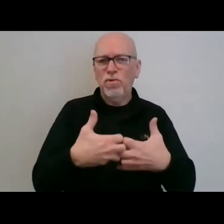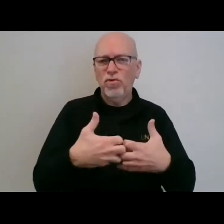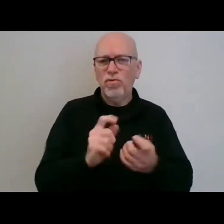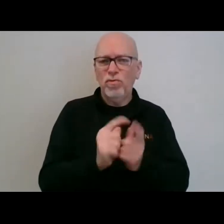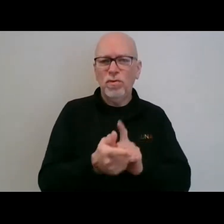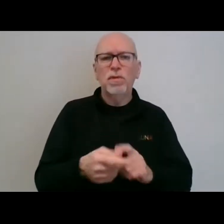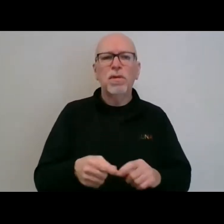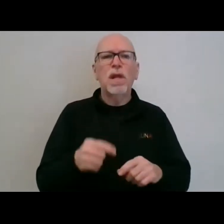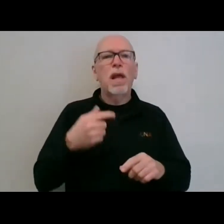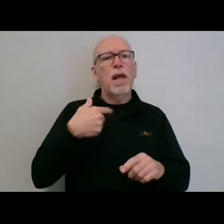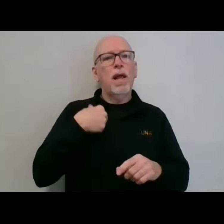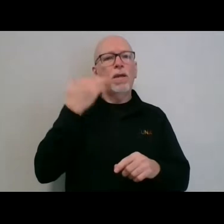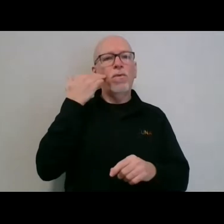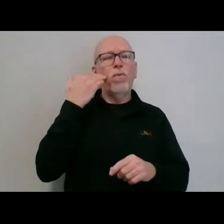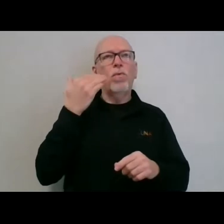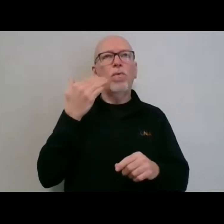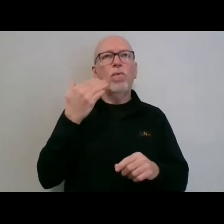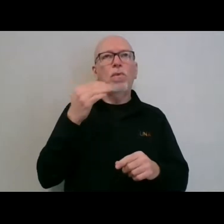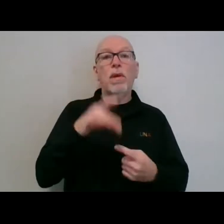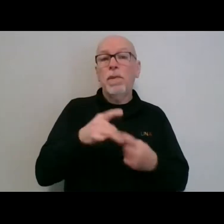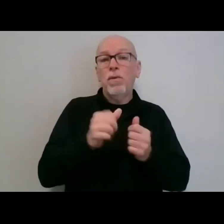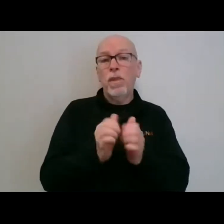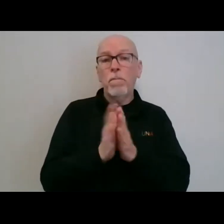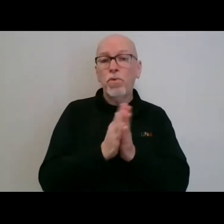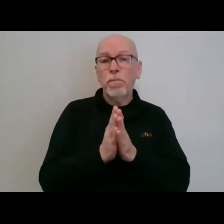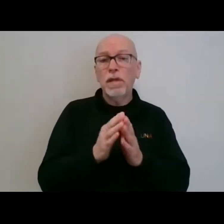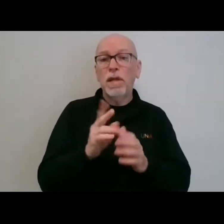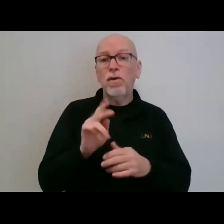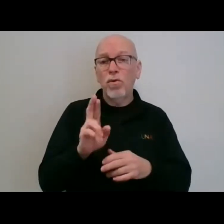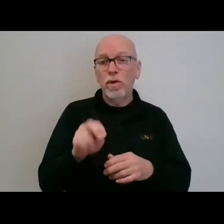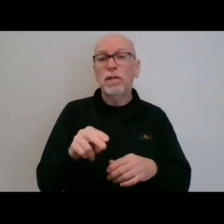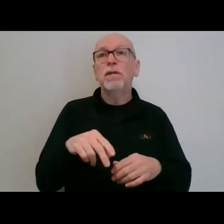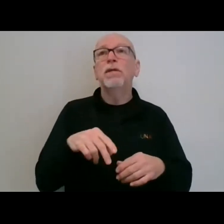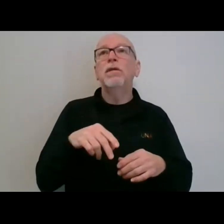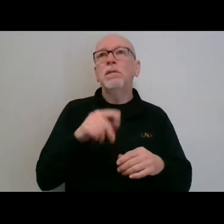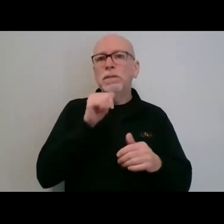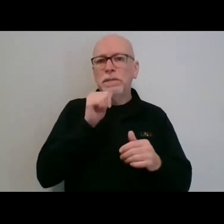But I know, especially with Burmese and Karen, there just aren't enough speakers